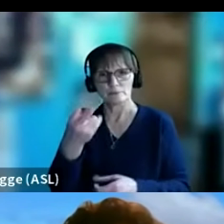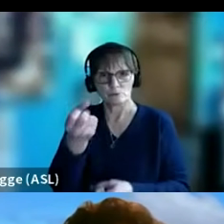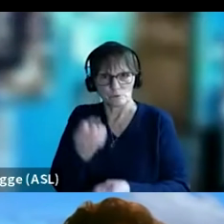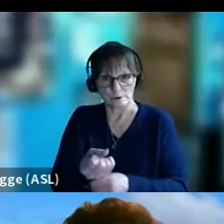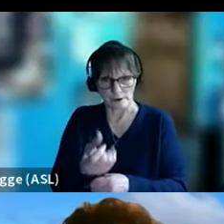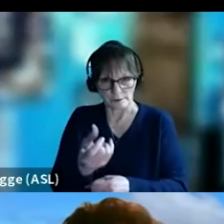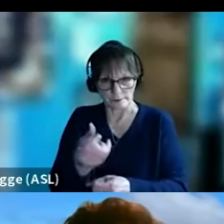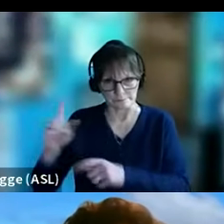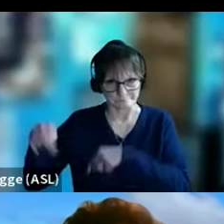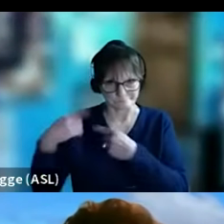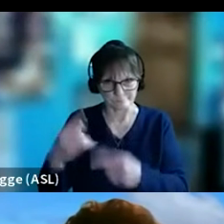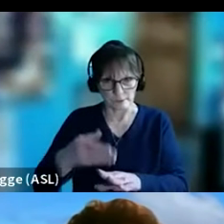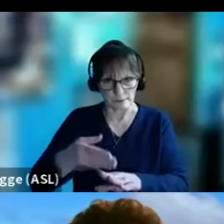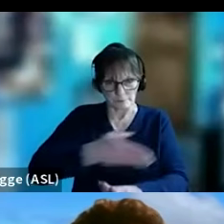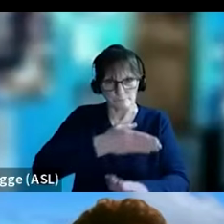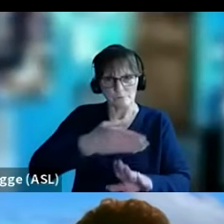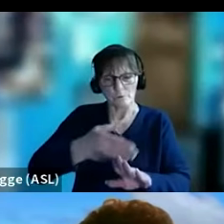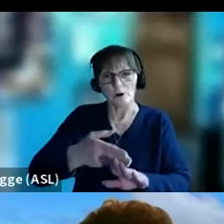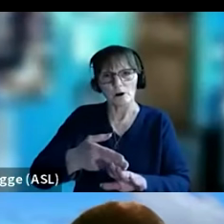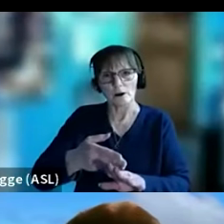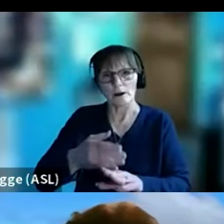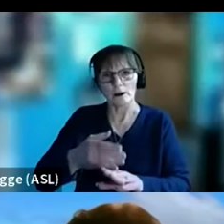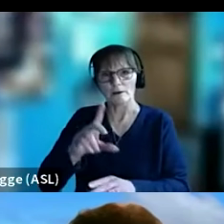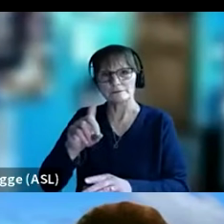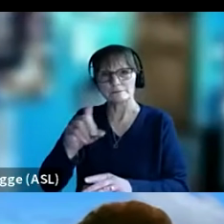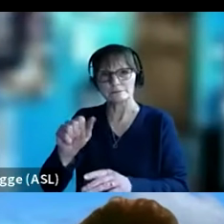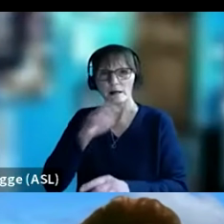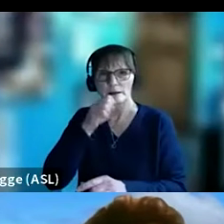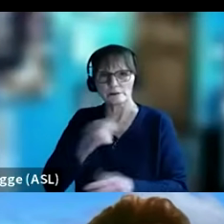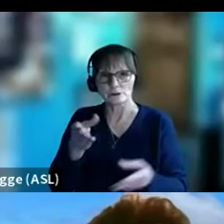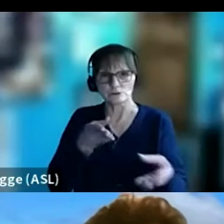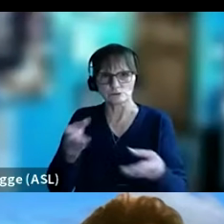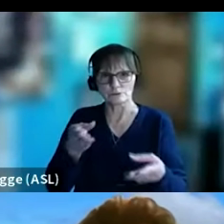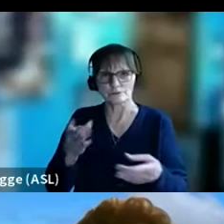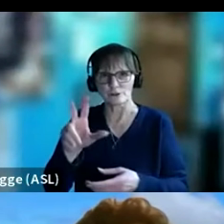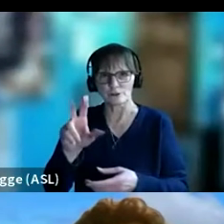Previous to that I was in disability and aging services for 30 years.